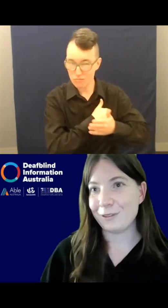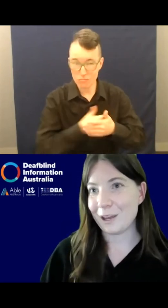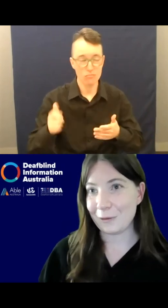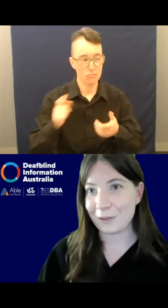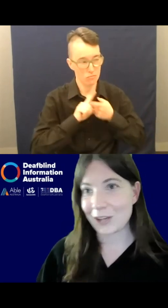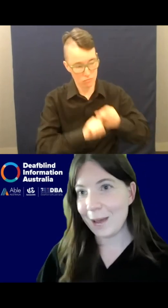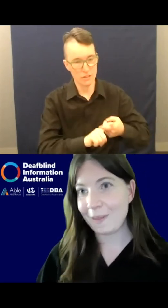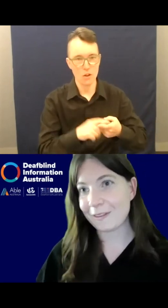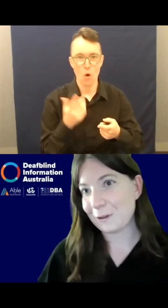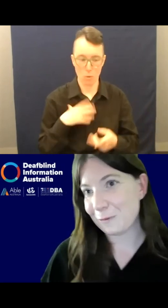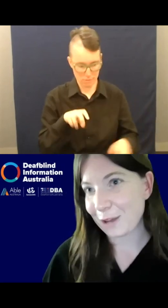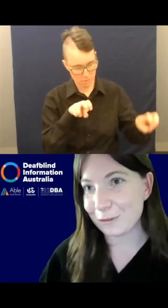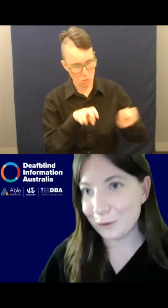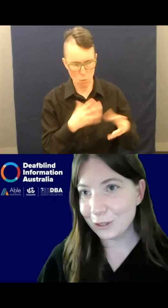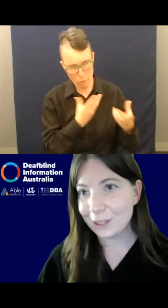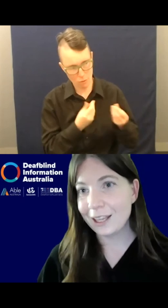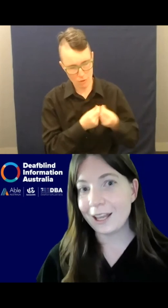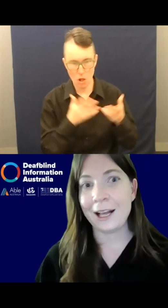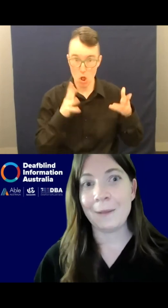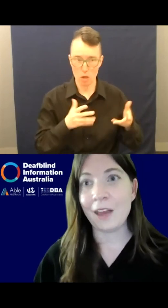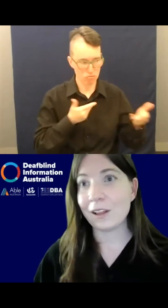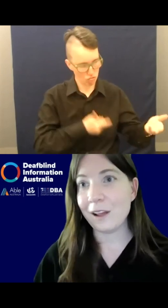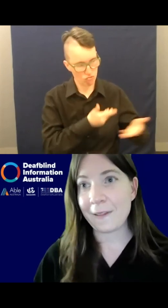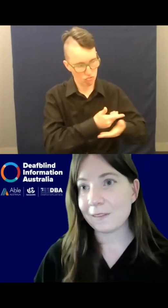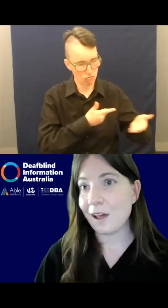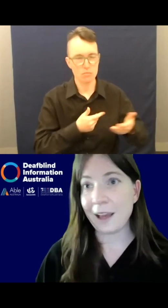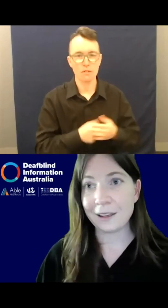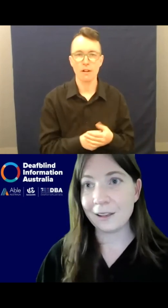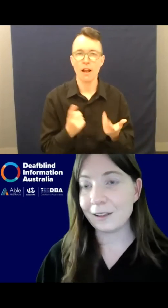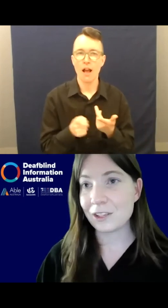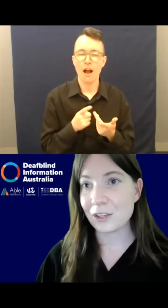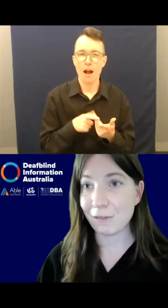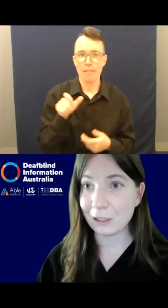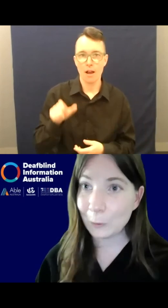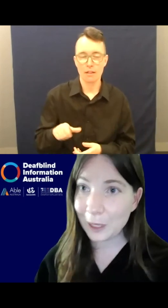all the time and there's a lot of back and forth. Other clients like to have a little bit and